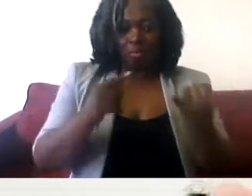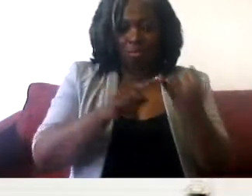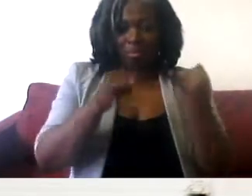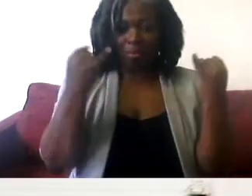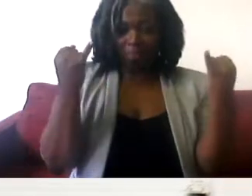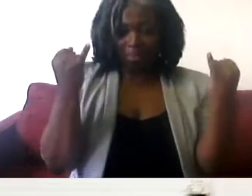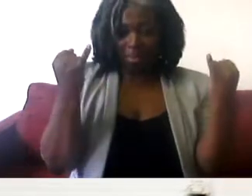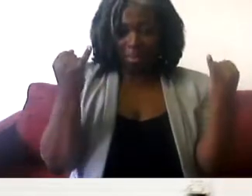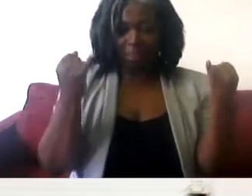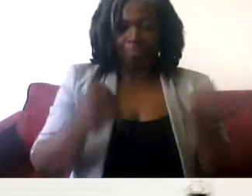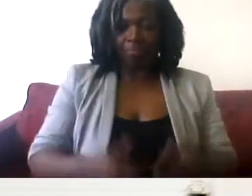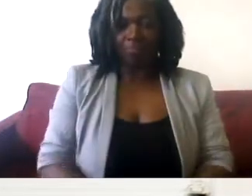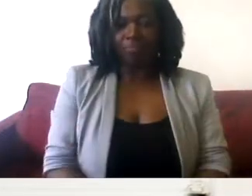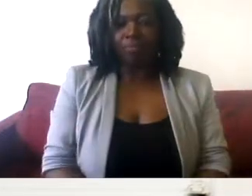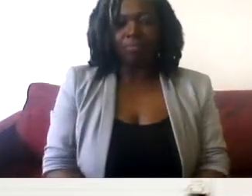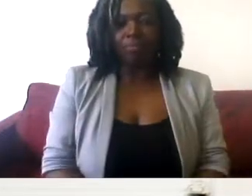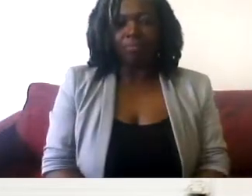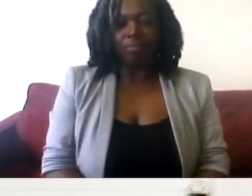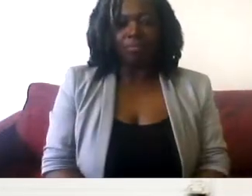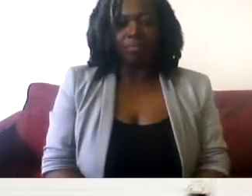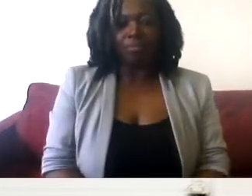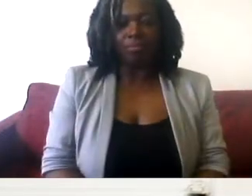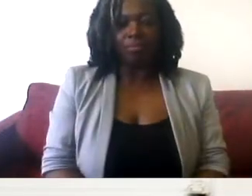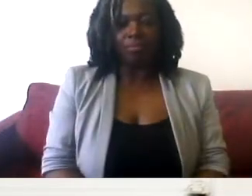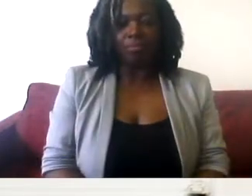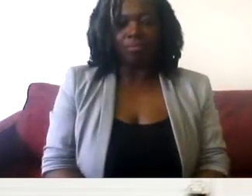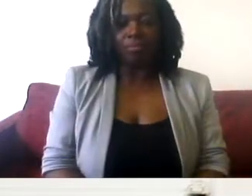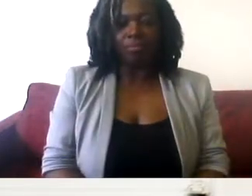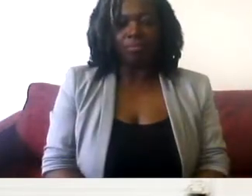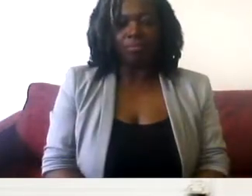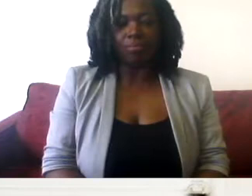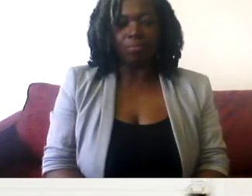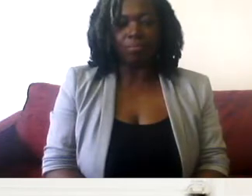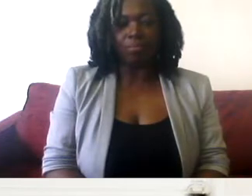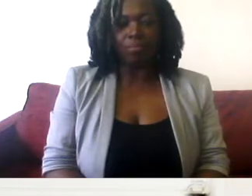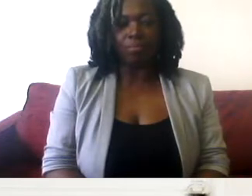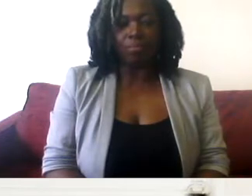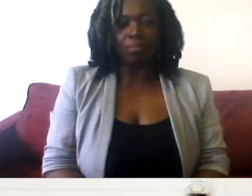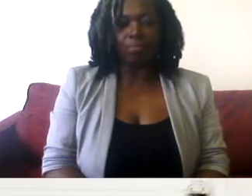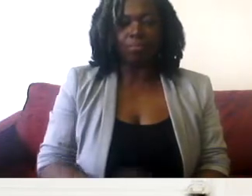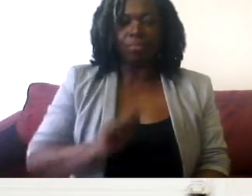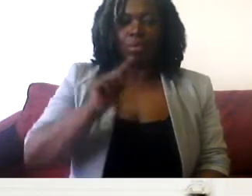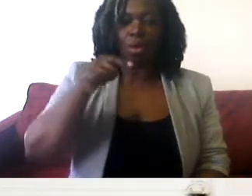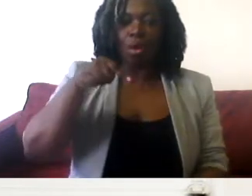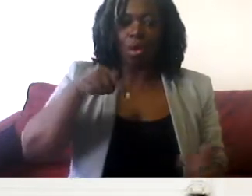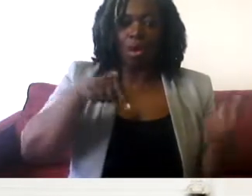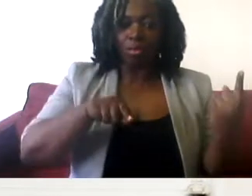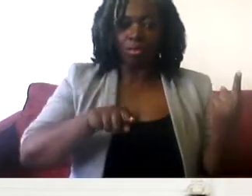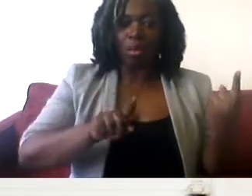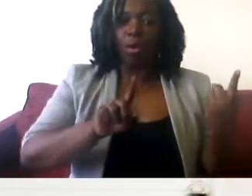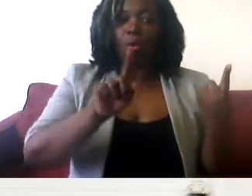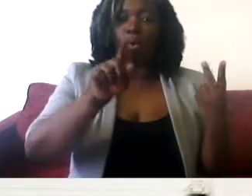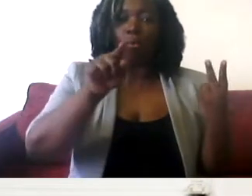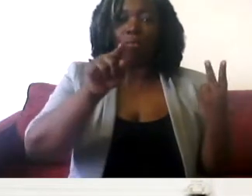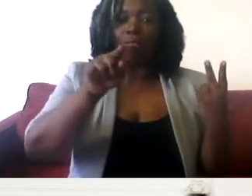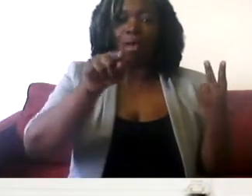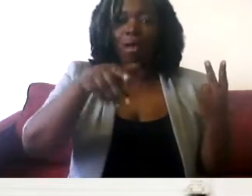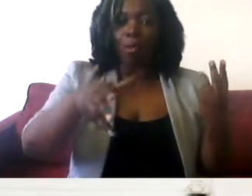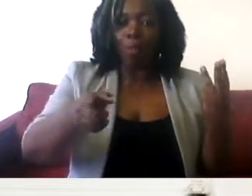fingers. So we will go under the first